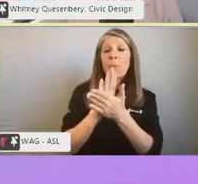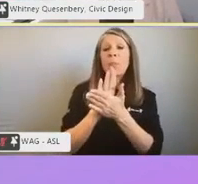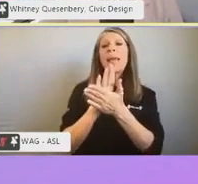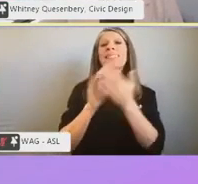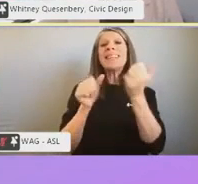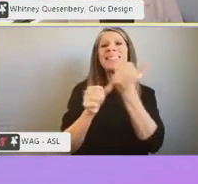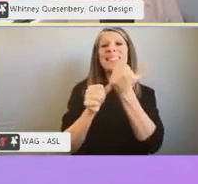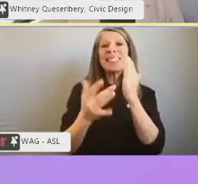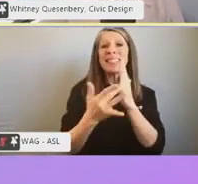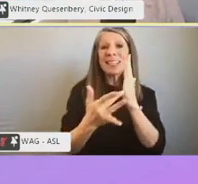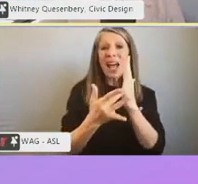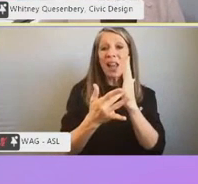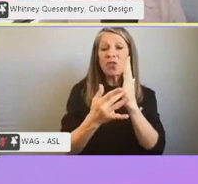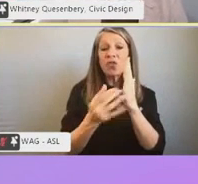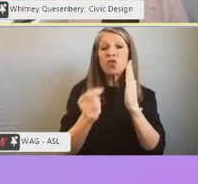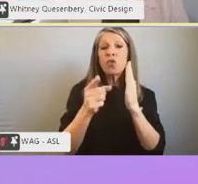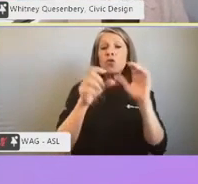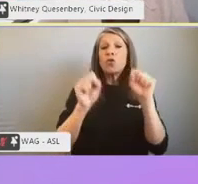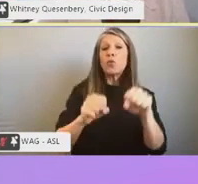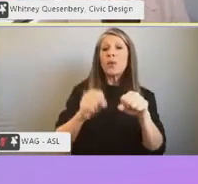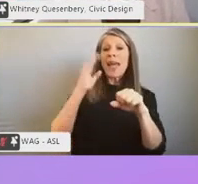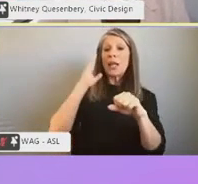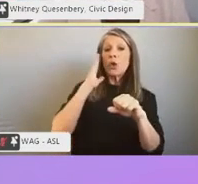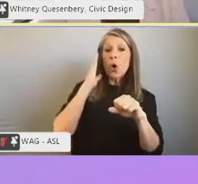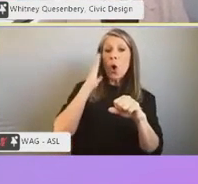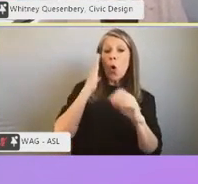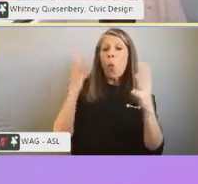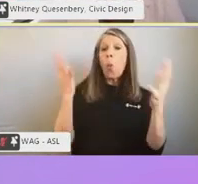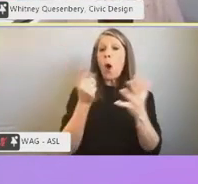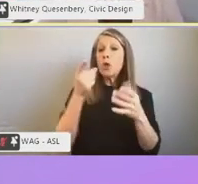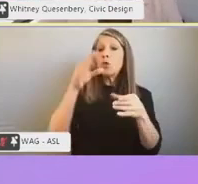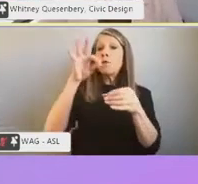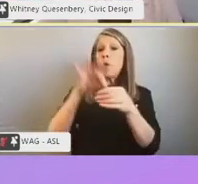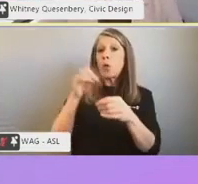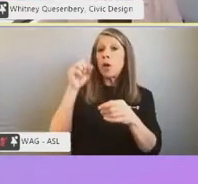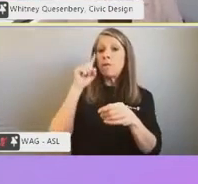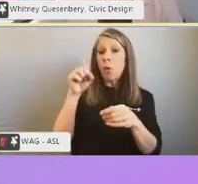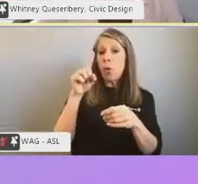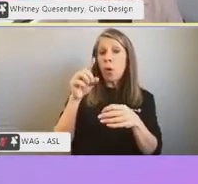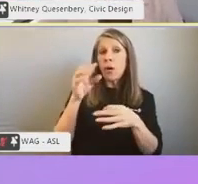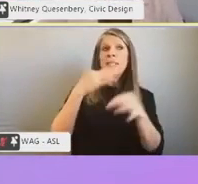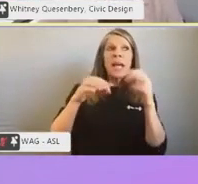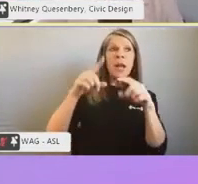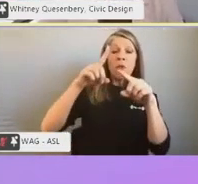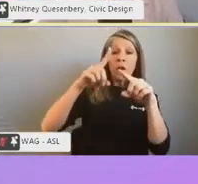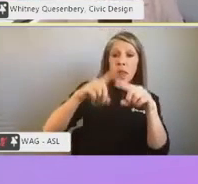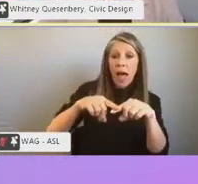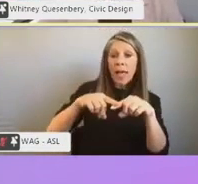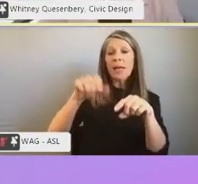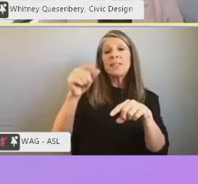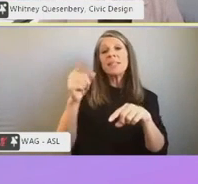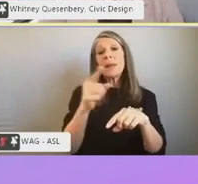to read visually double and you can see the scan double but also easy to use paper based assistive technology, so